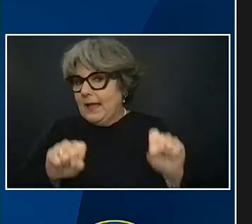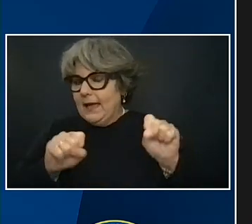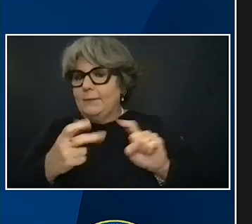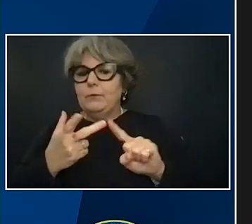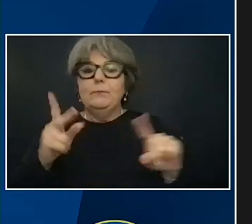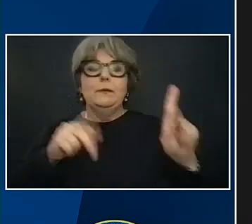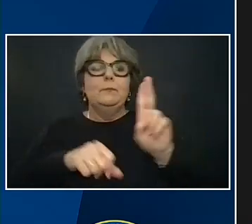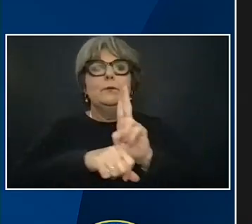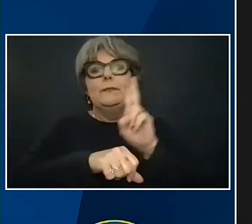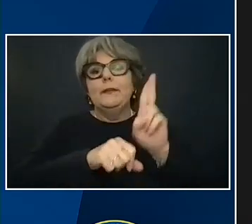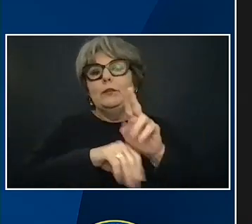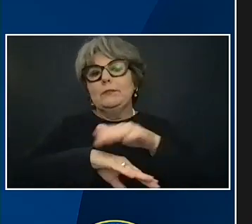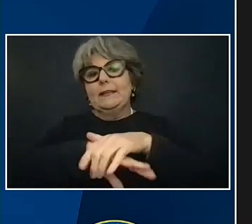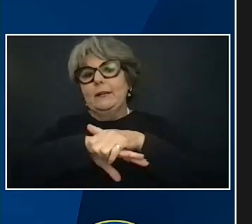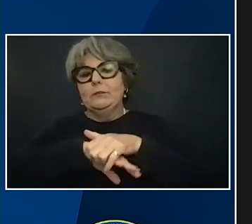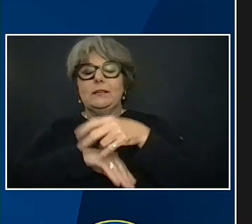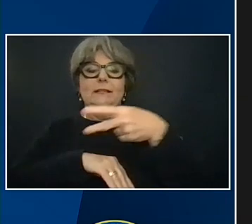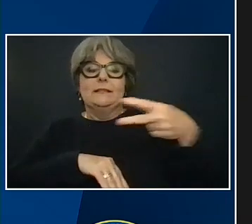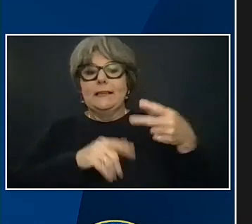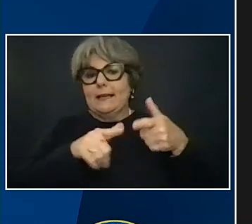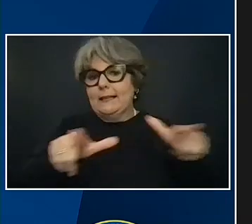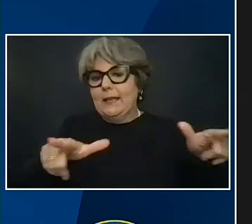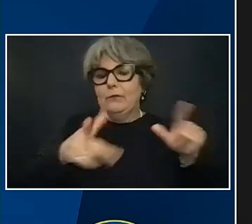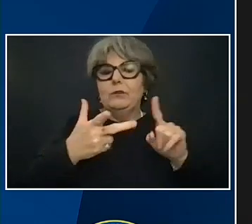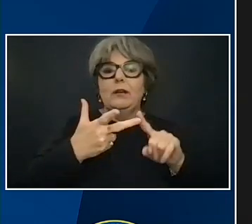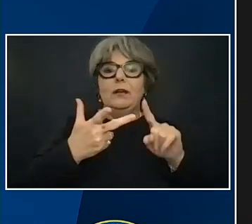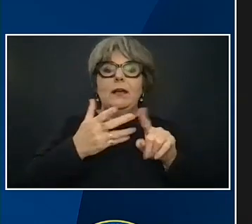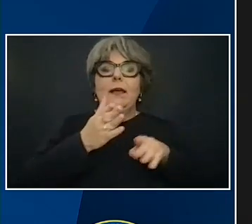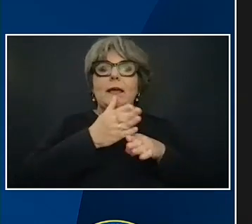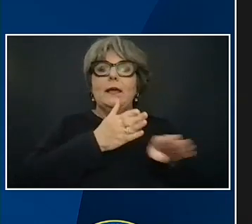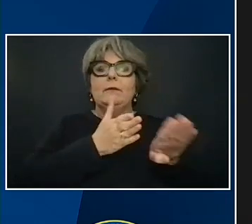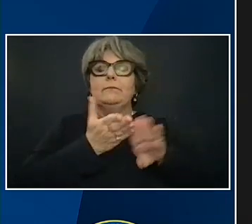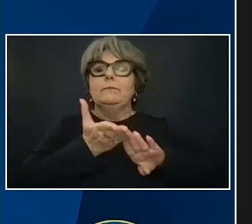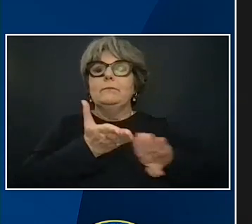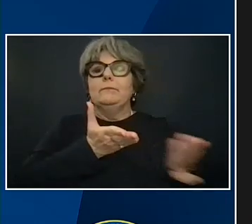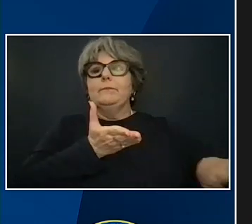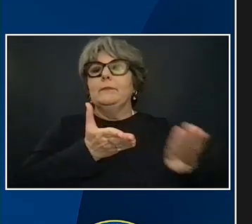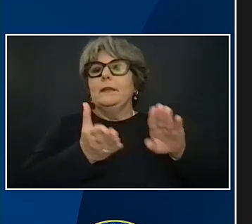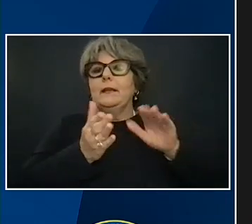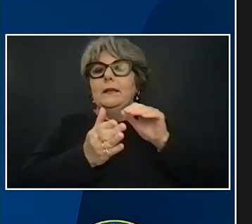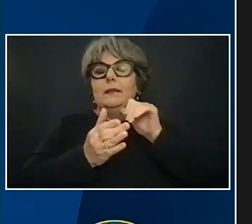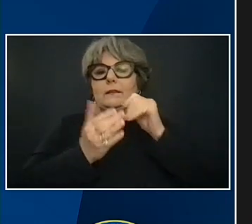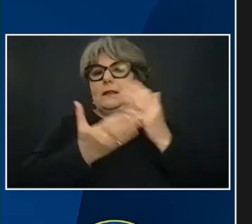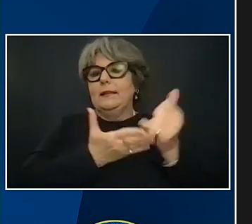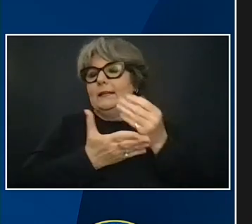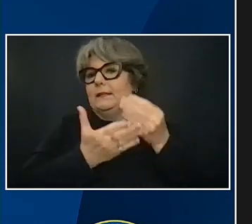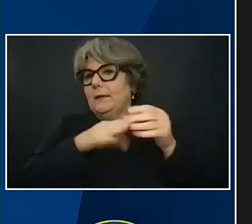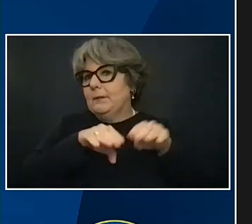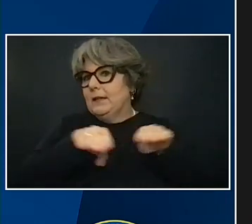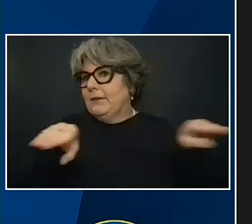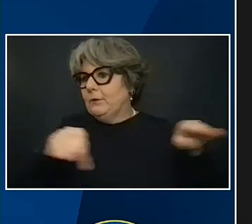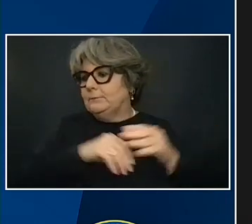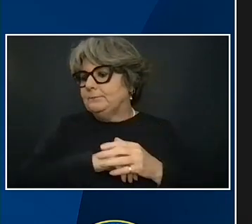English as a second language, as well as marginalized communities and varied income levels. Since the introduction of distance